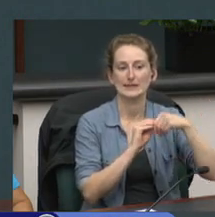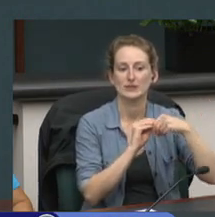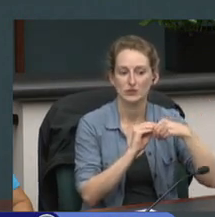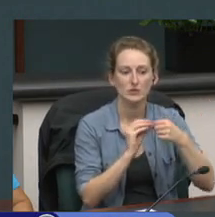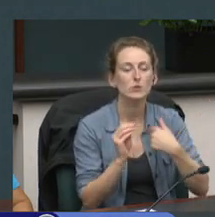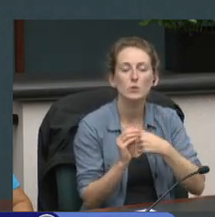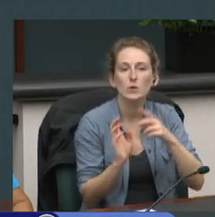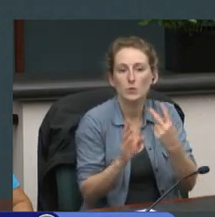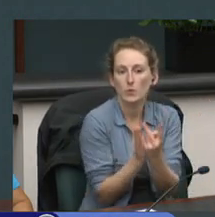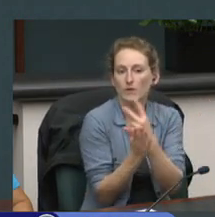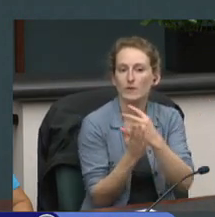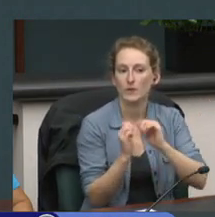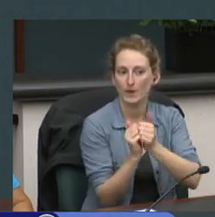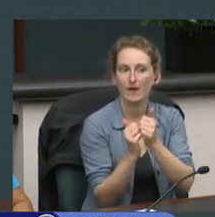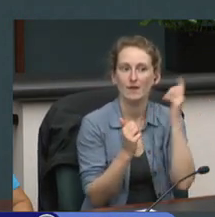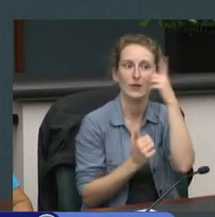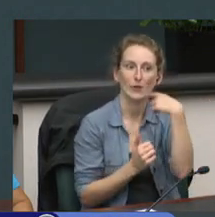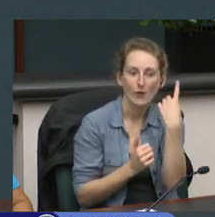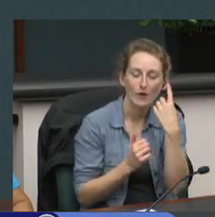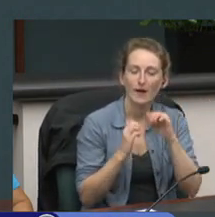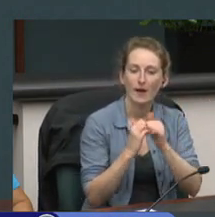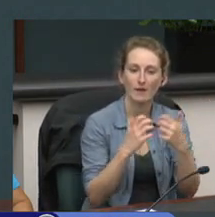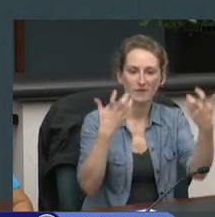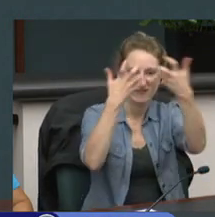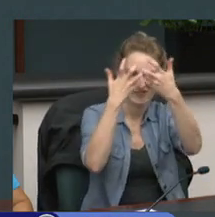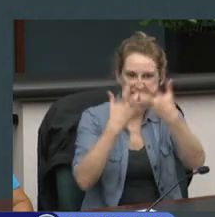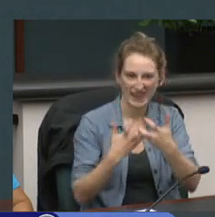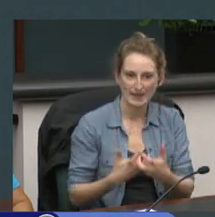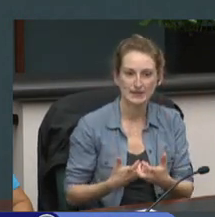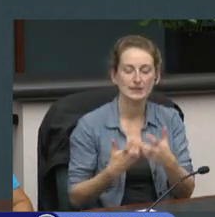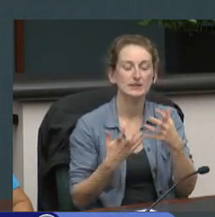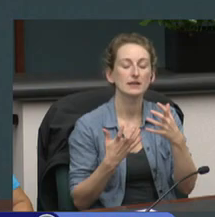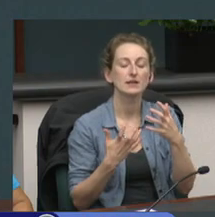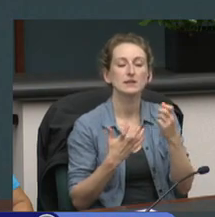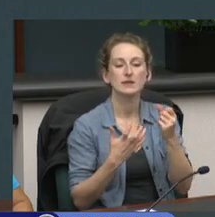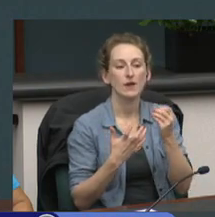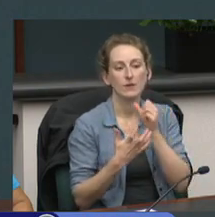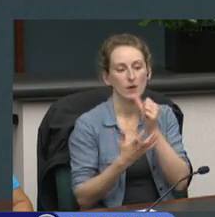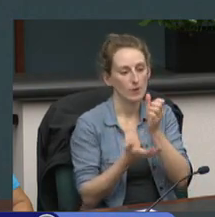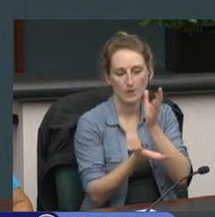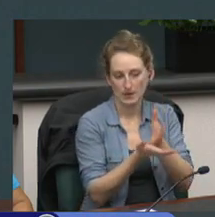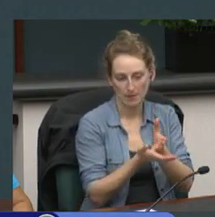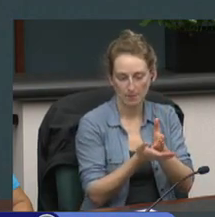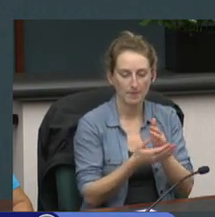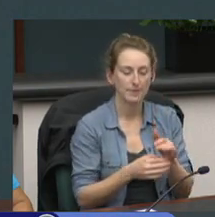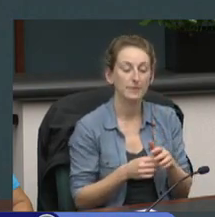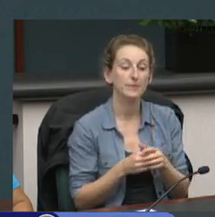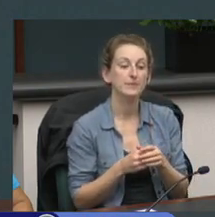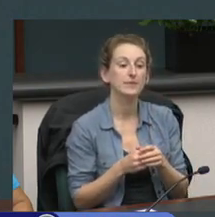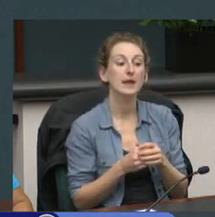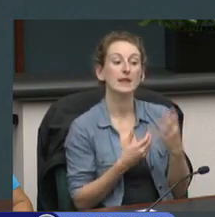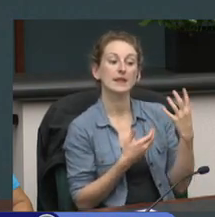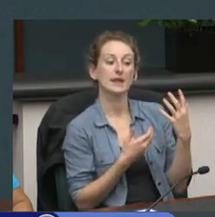going to stop duplexing and then outside of historic districts ninety-five